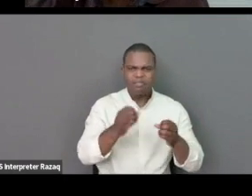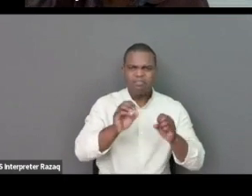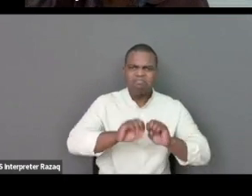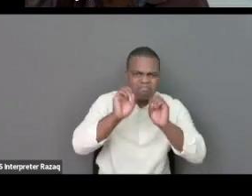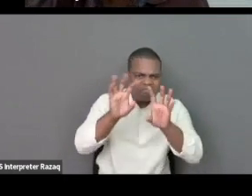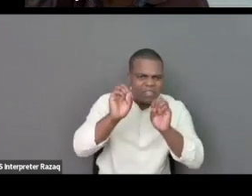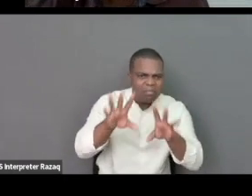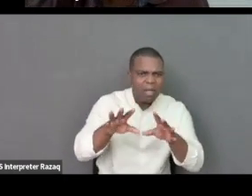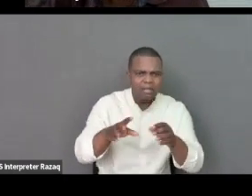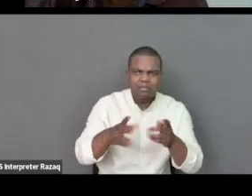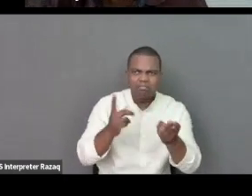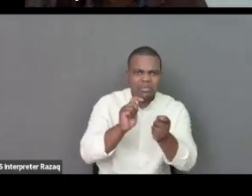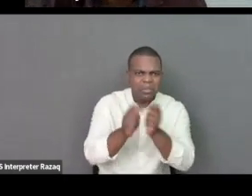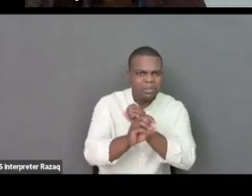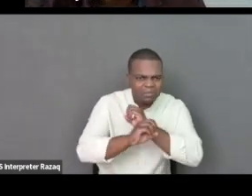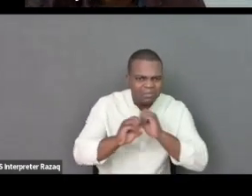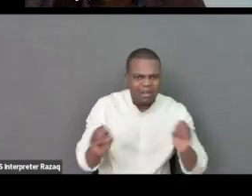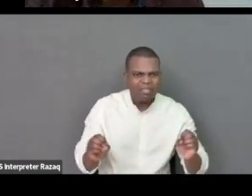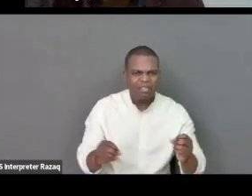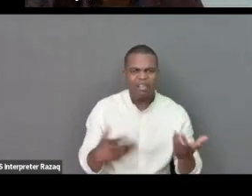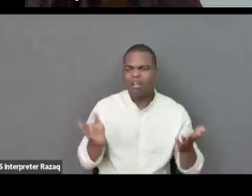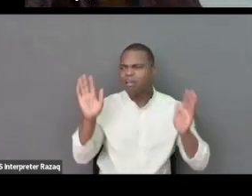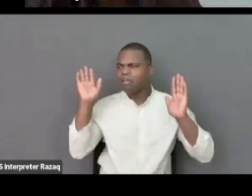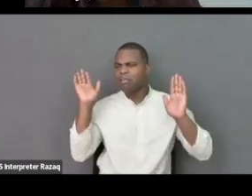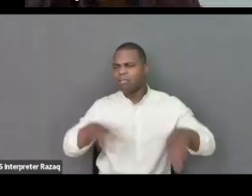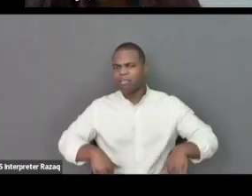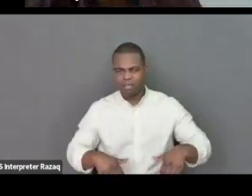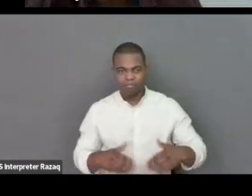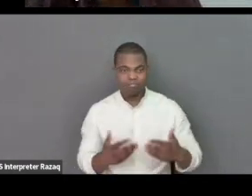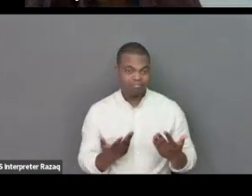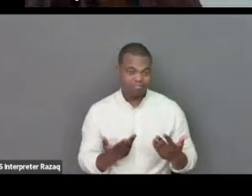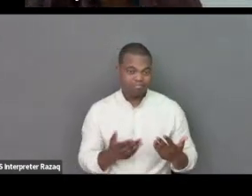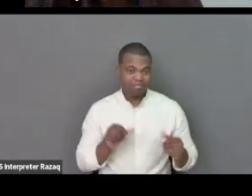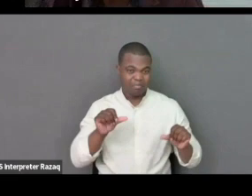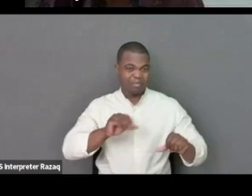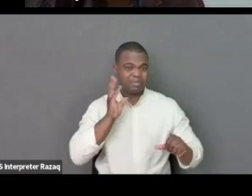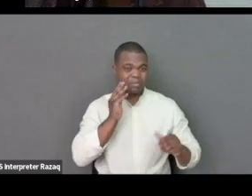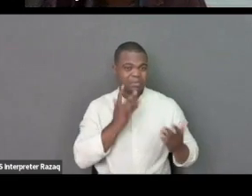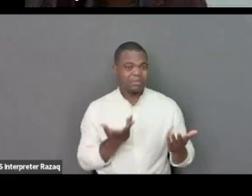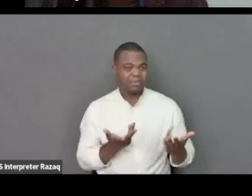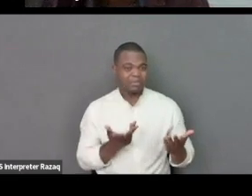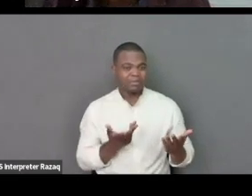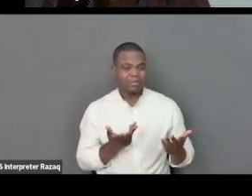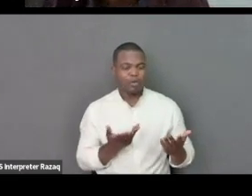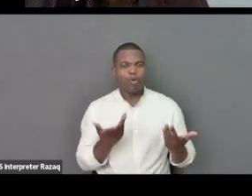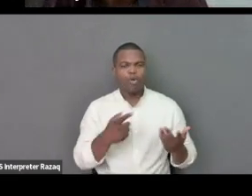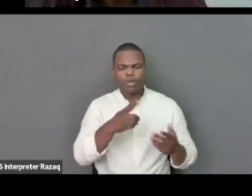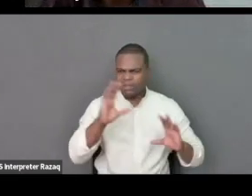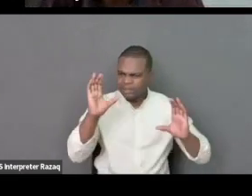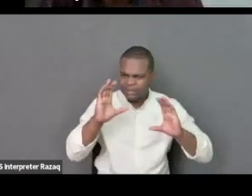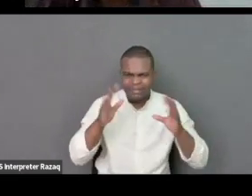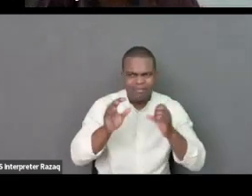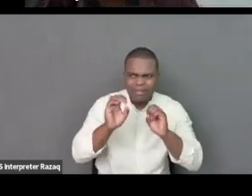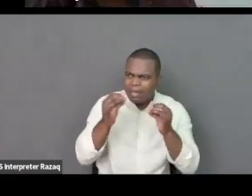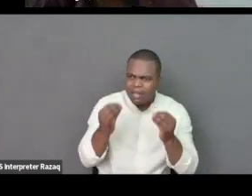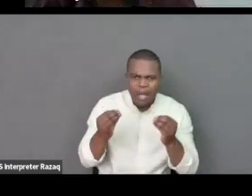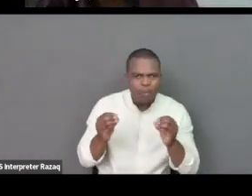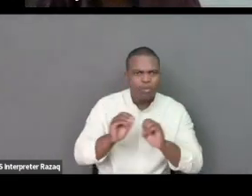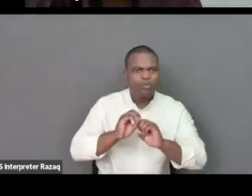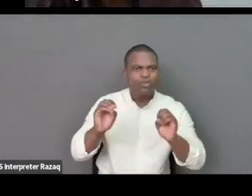aspects, and then we create support materials, both for users and the website owners